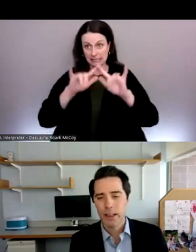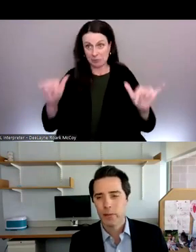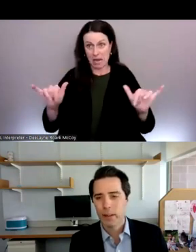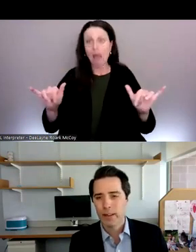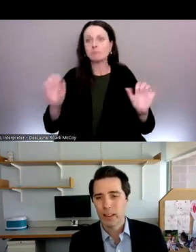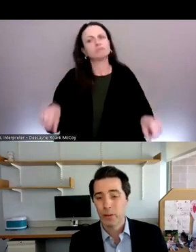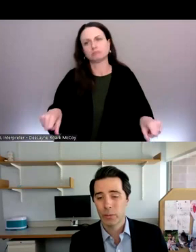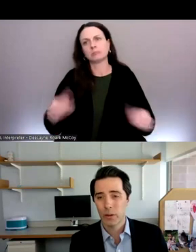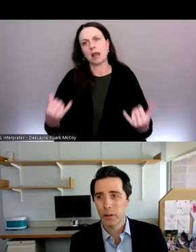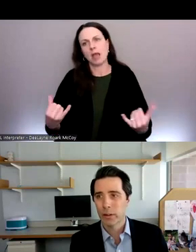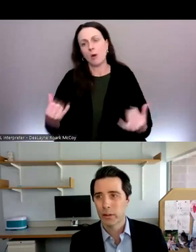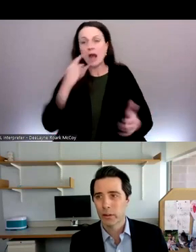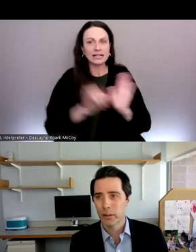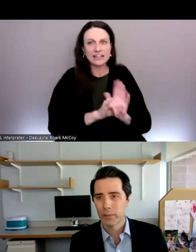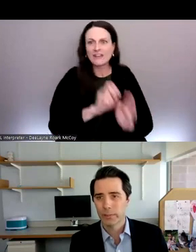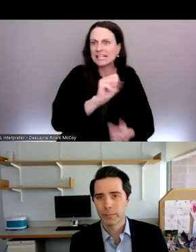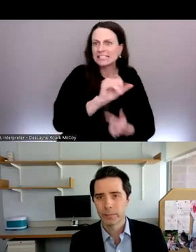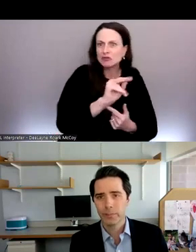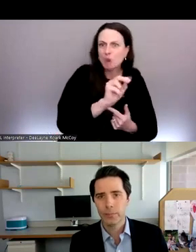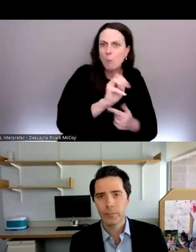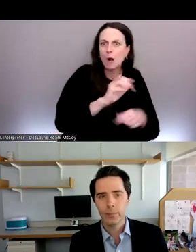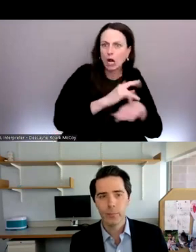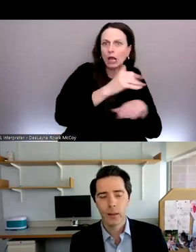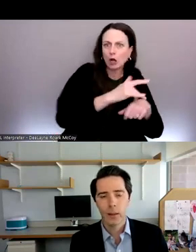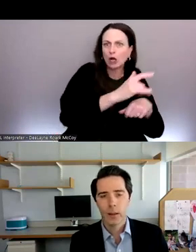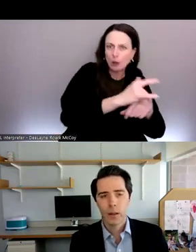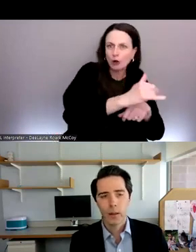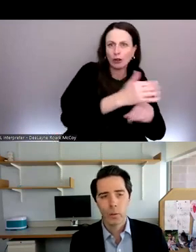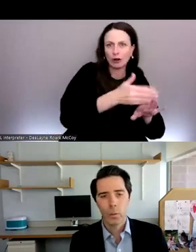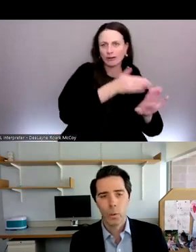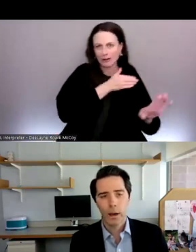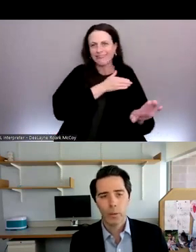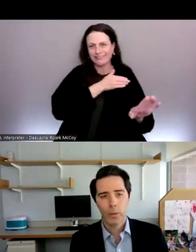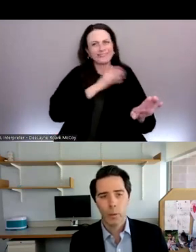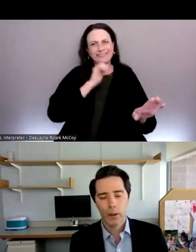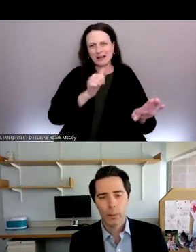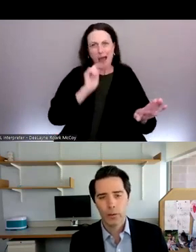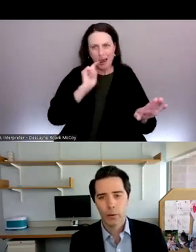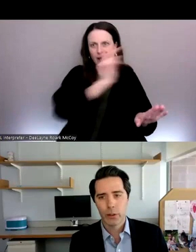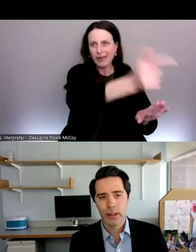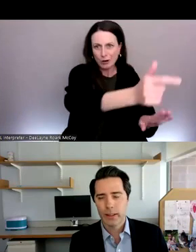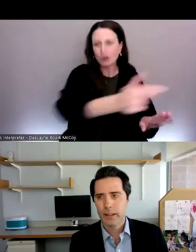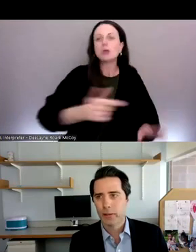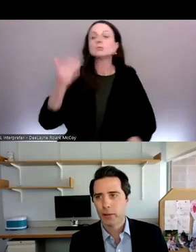we're identifying these syndromes earlier and earlier